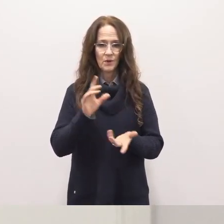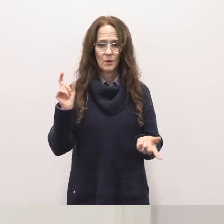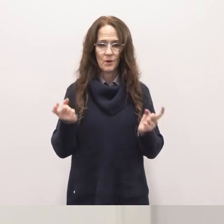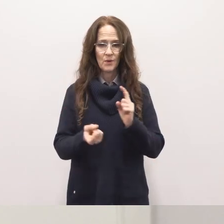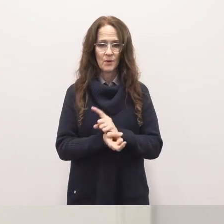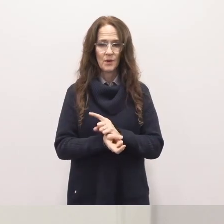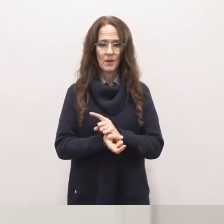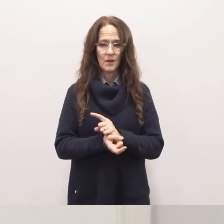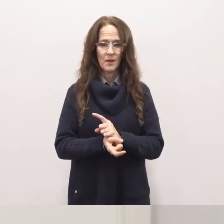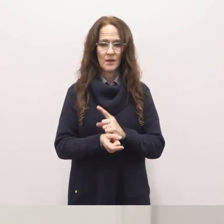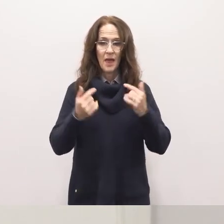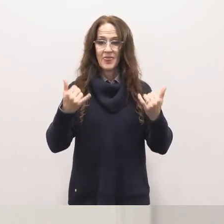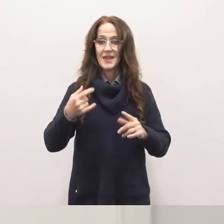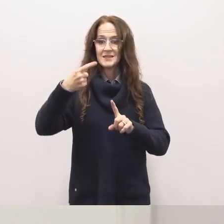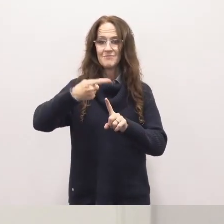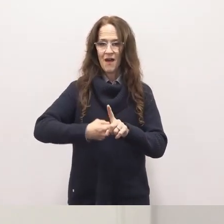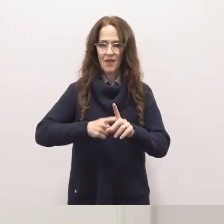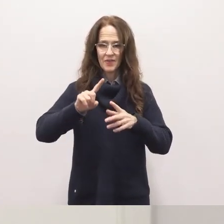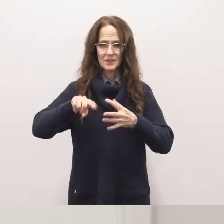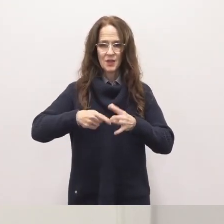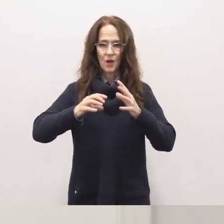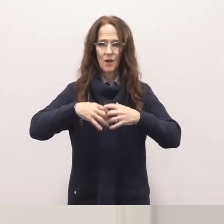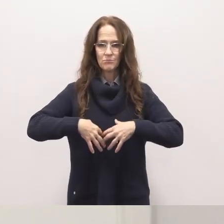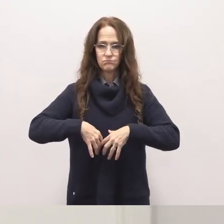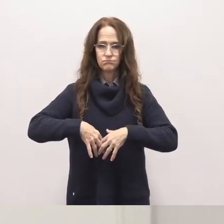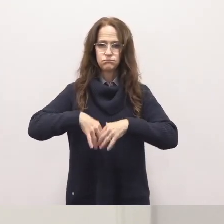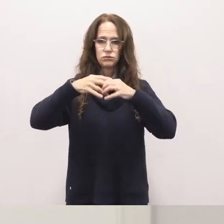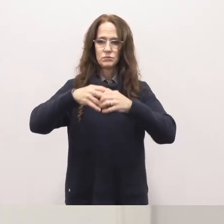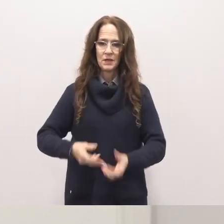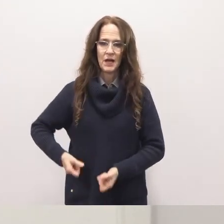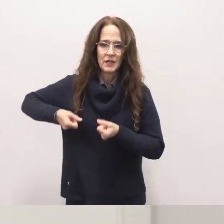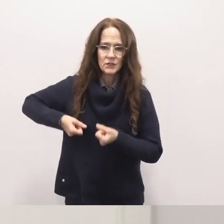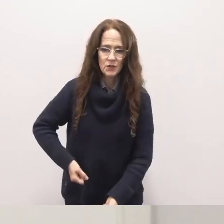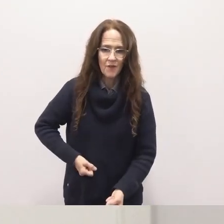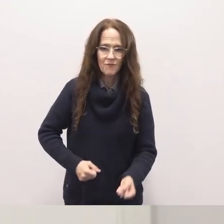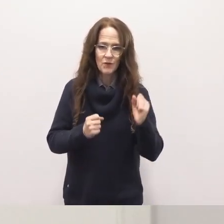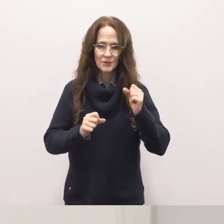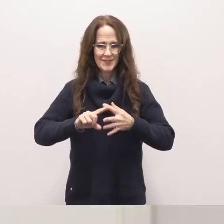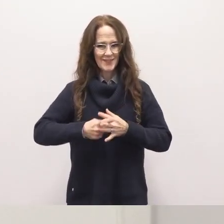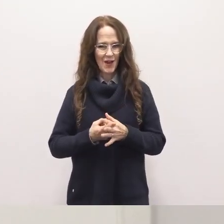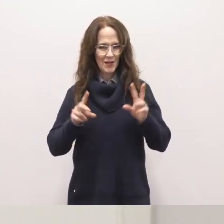this month. So super excited to see shovels in the ground, so to speak.